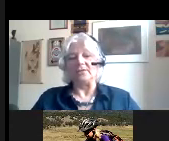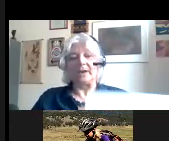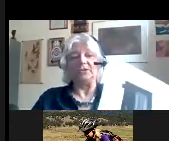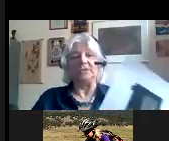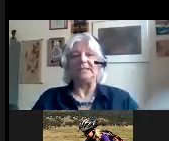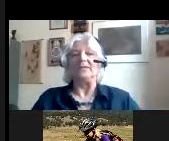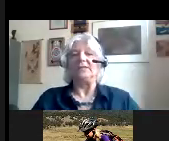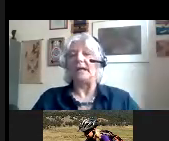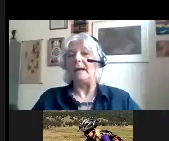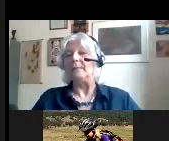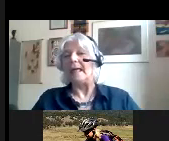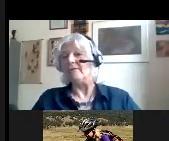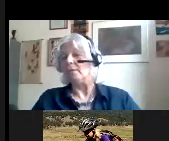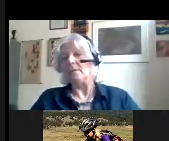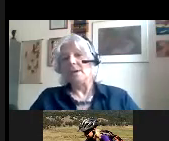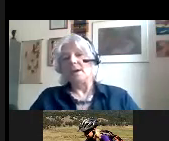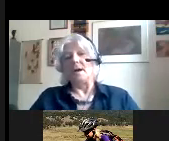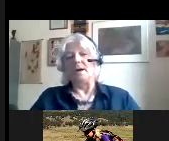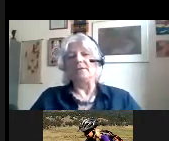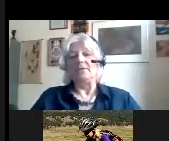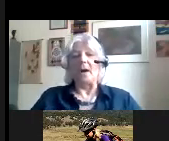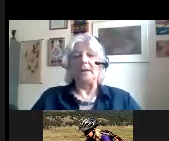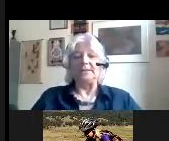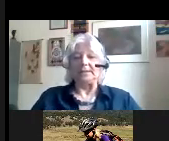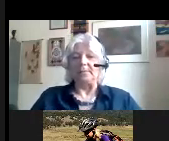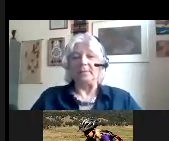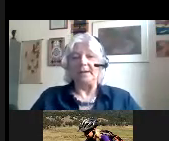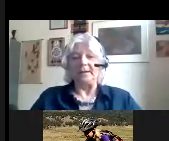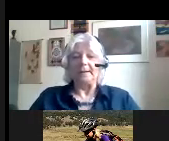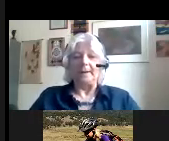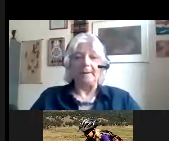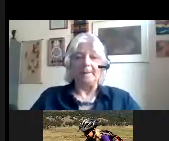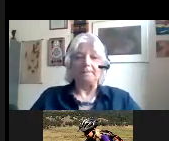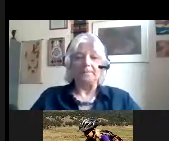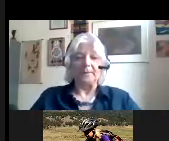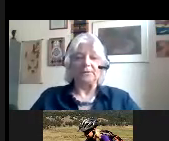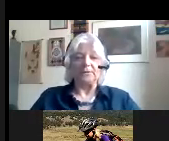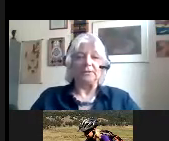of your agencies have some level of policies implemented.